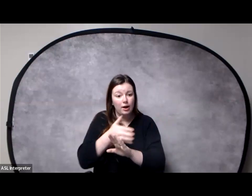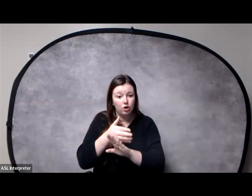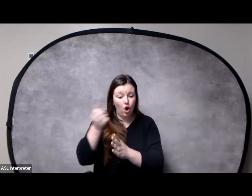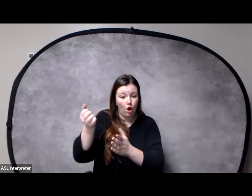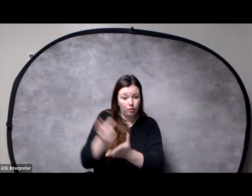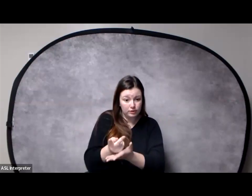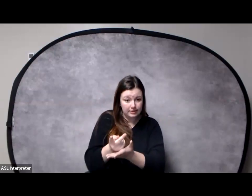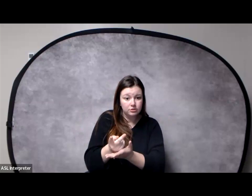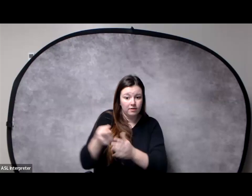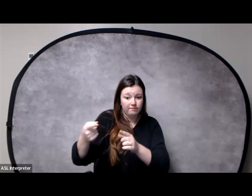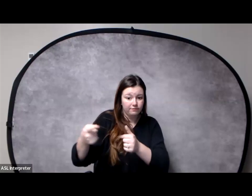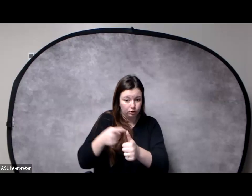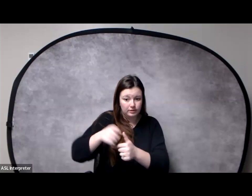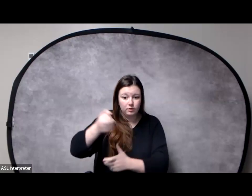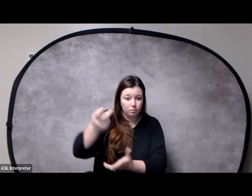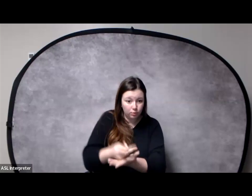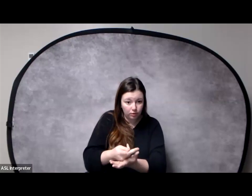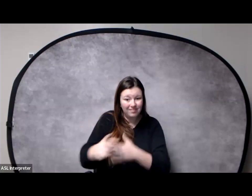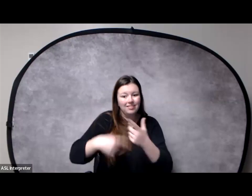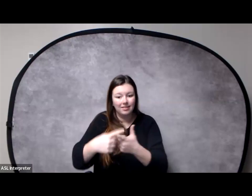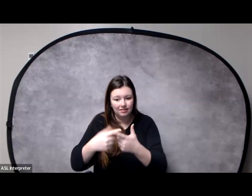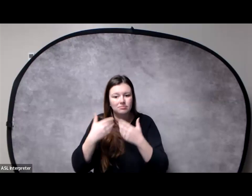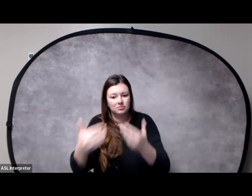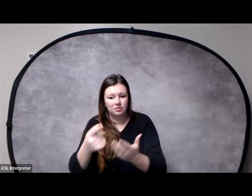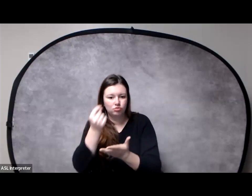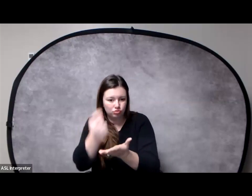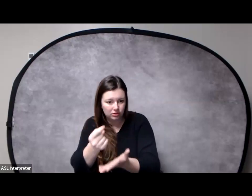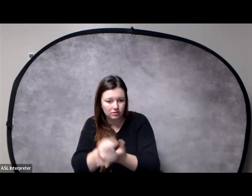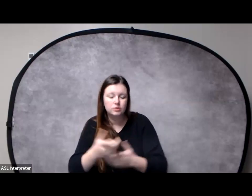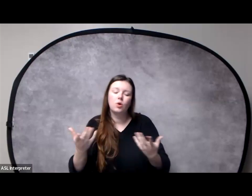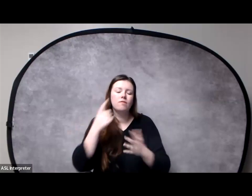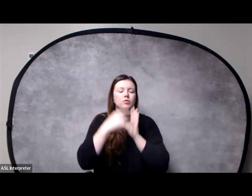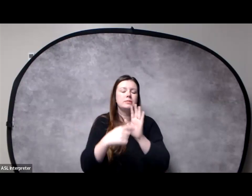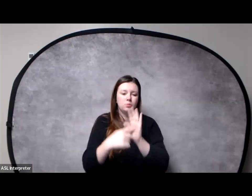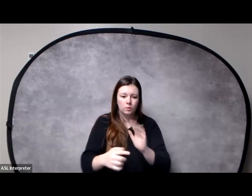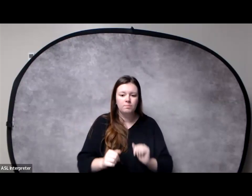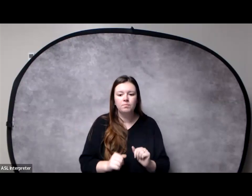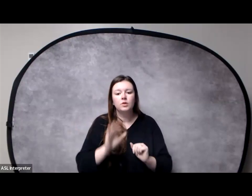So after your treating professional, for example, gives you a prescription, whether you have